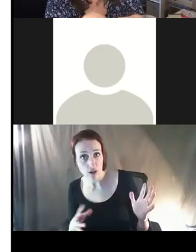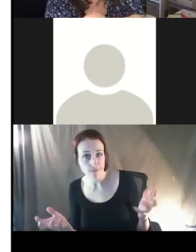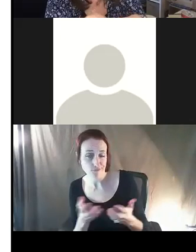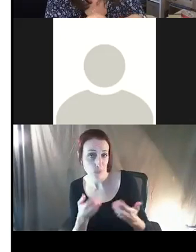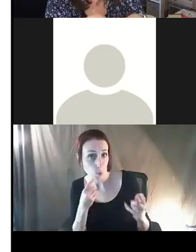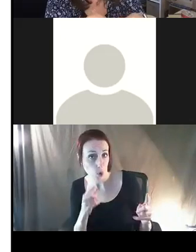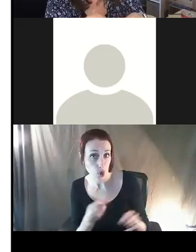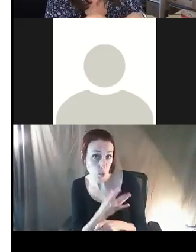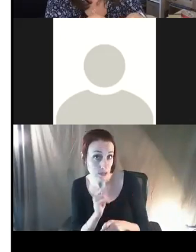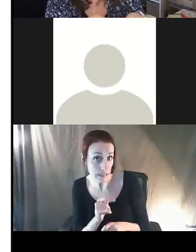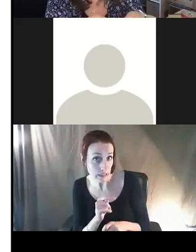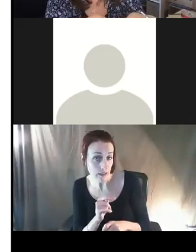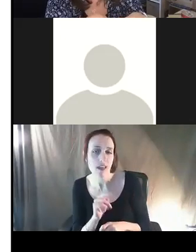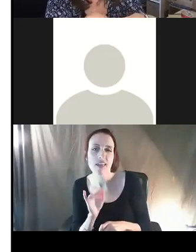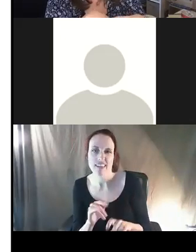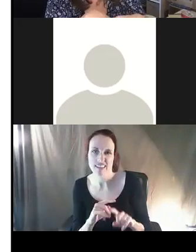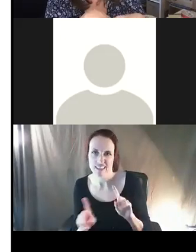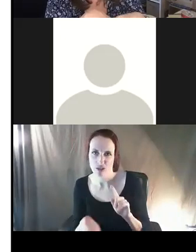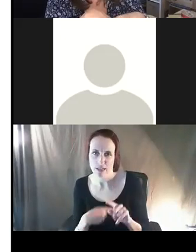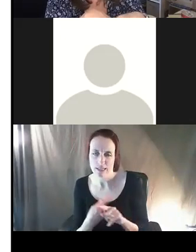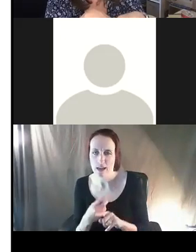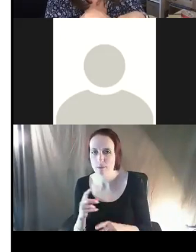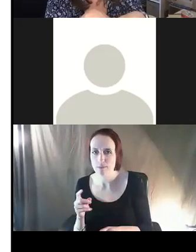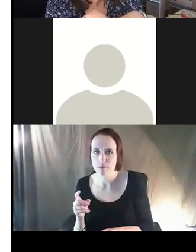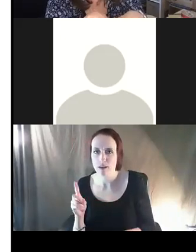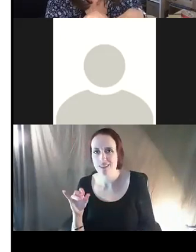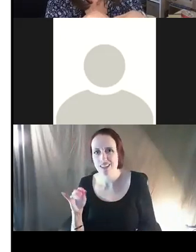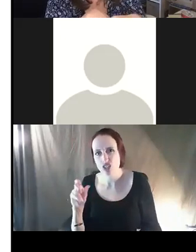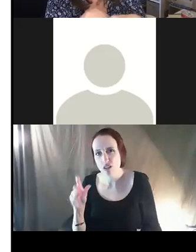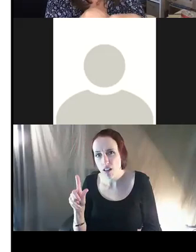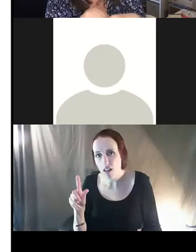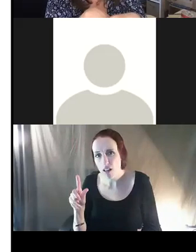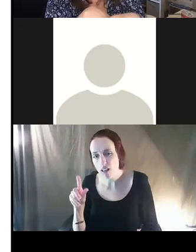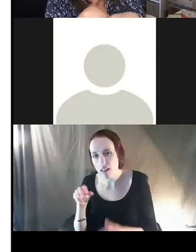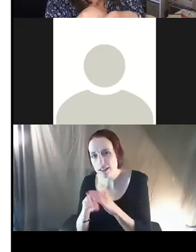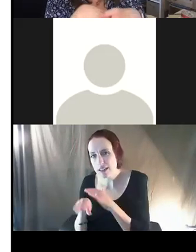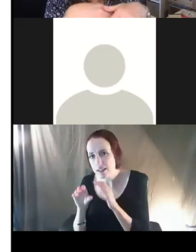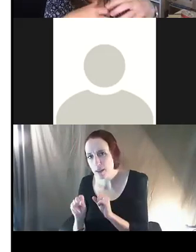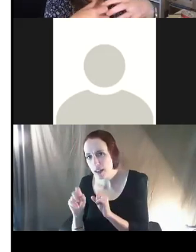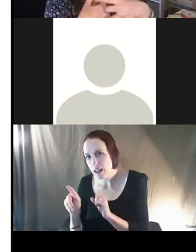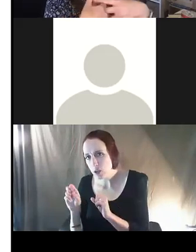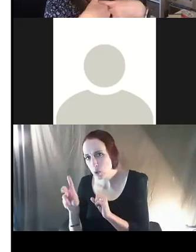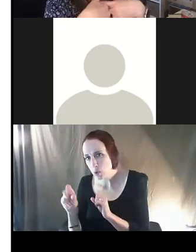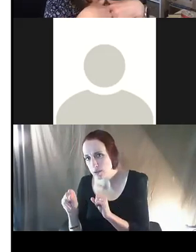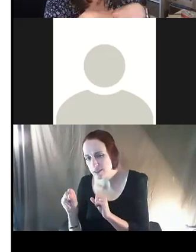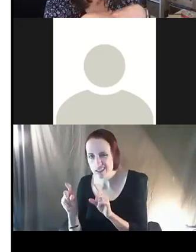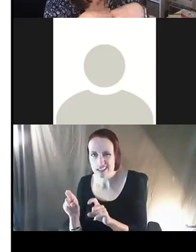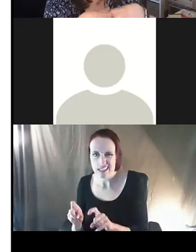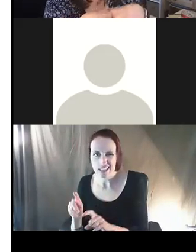we refer to as digital accessibility testing tools. There are many different examples.